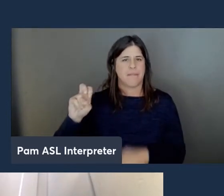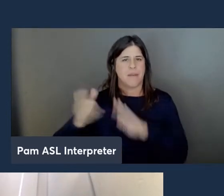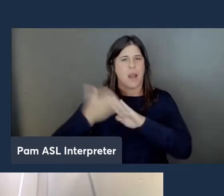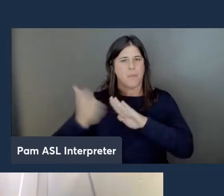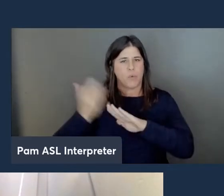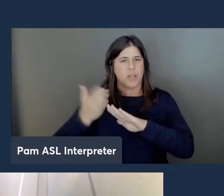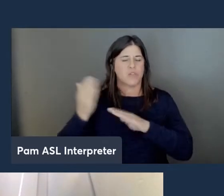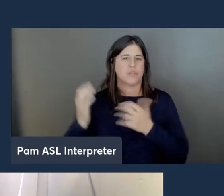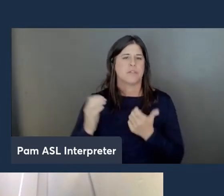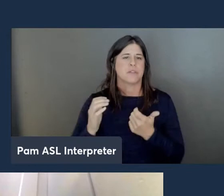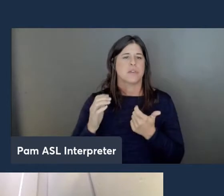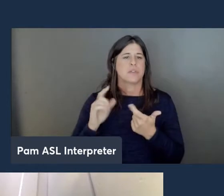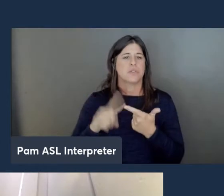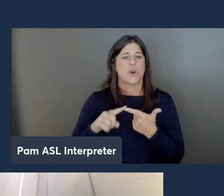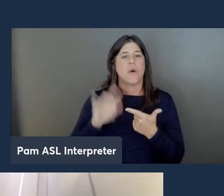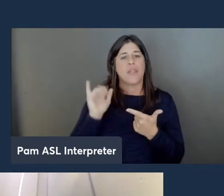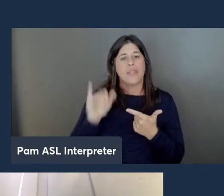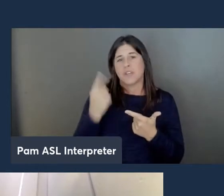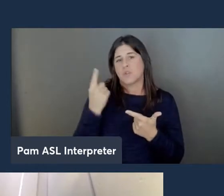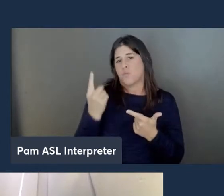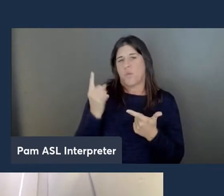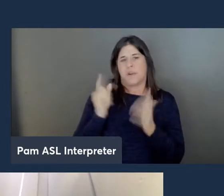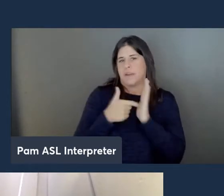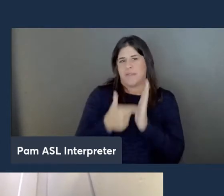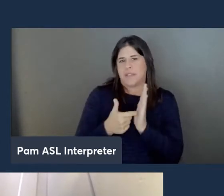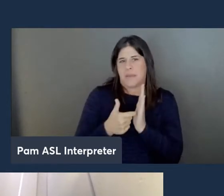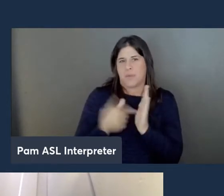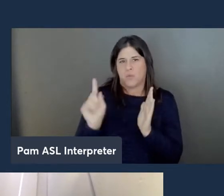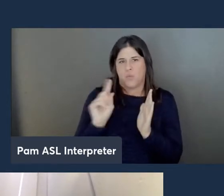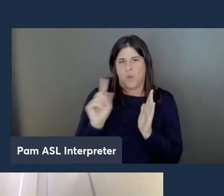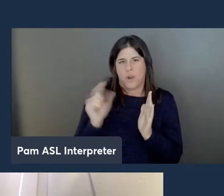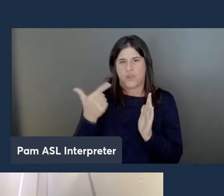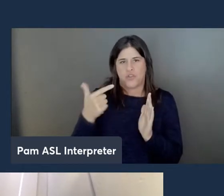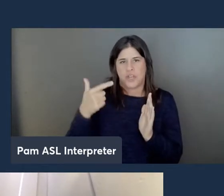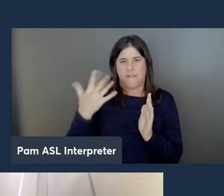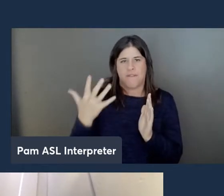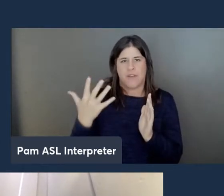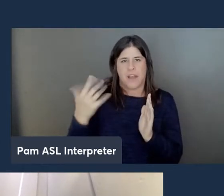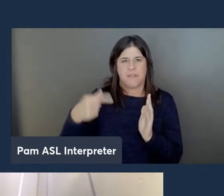And so this is just one of the examples of where G5g instances shine.